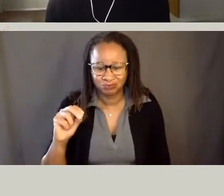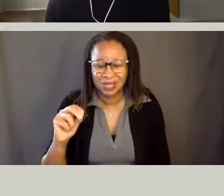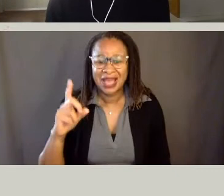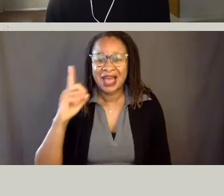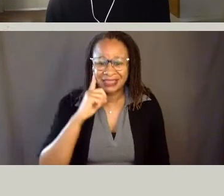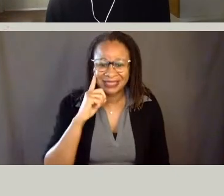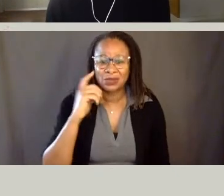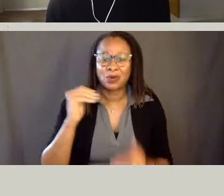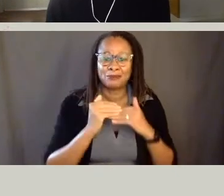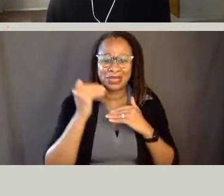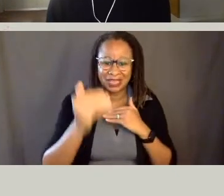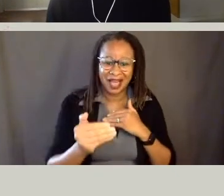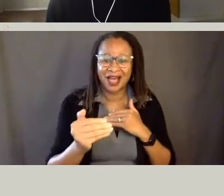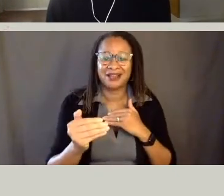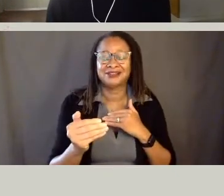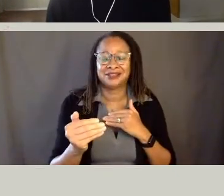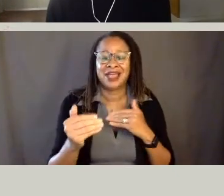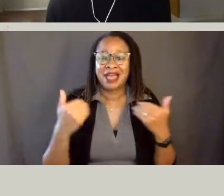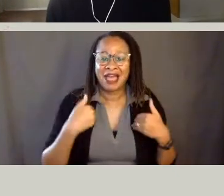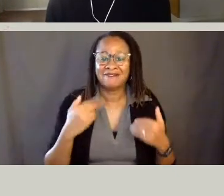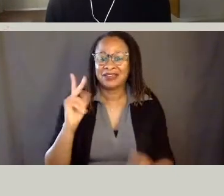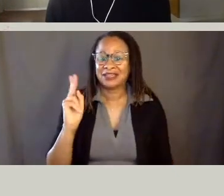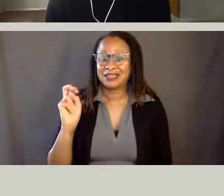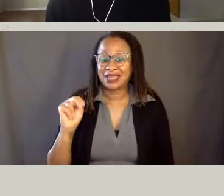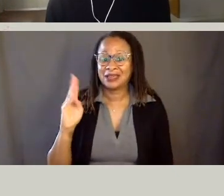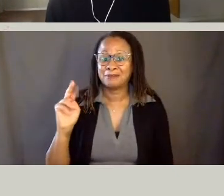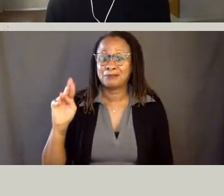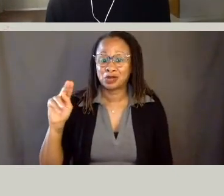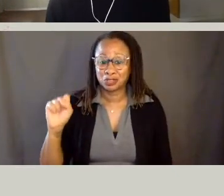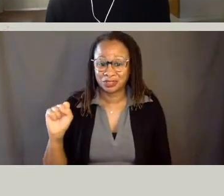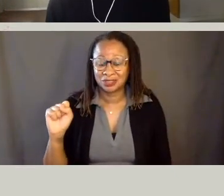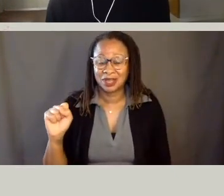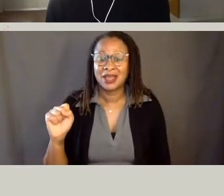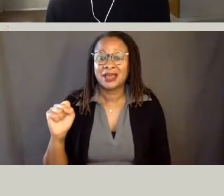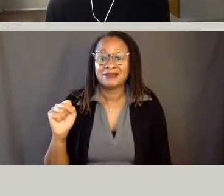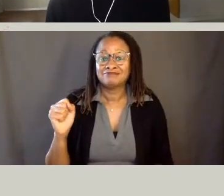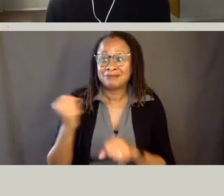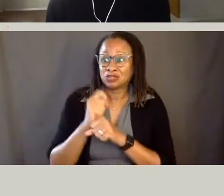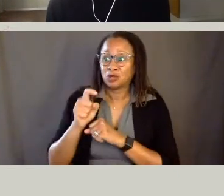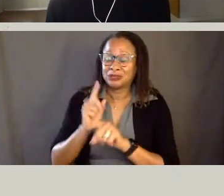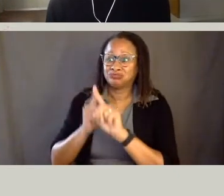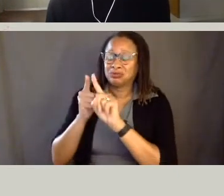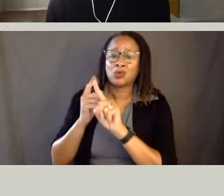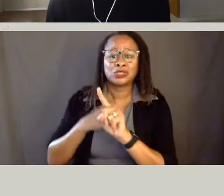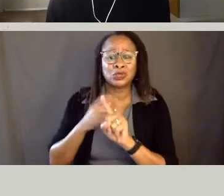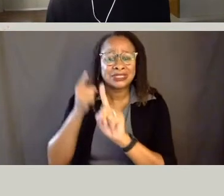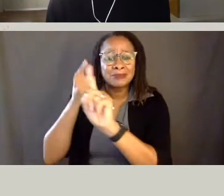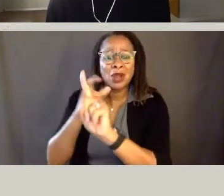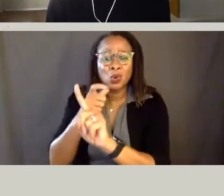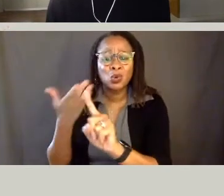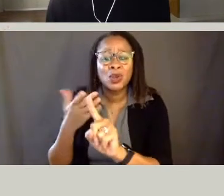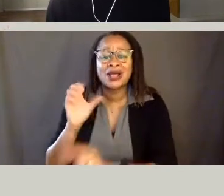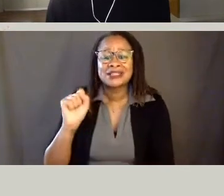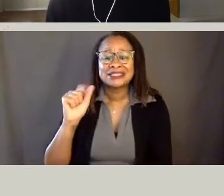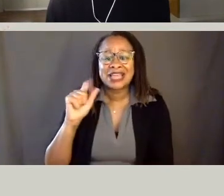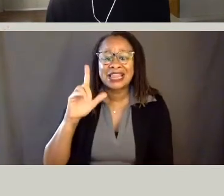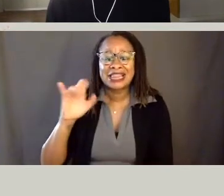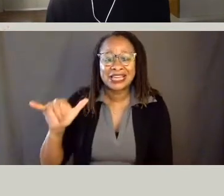being like who we hold ourselves up to. And I put Stanley in there 'cause I'm like we should aspire to be like Stanley of like build a house that Stanley and Mark had built